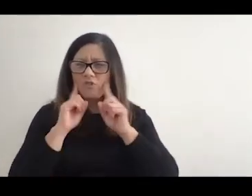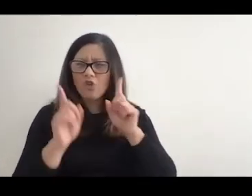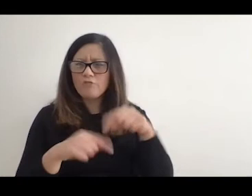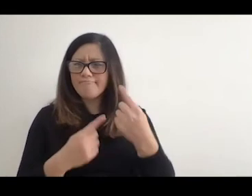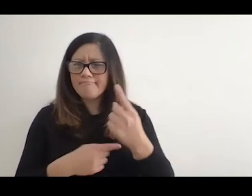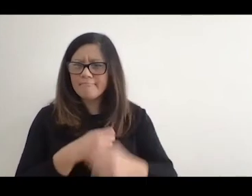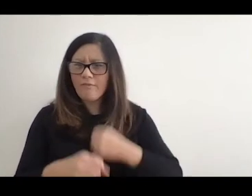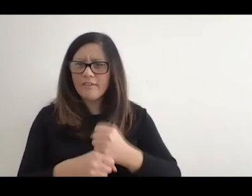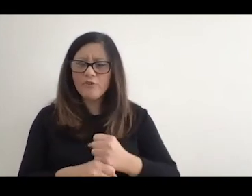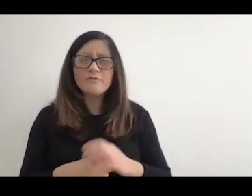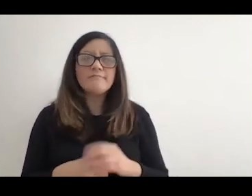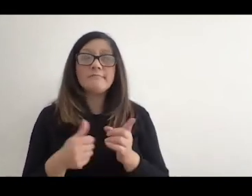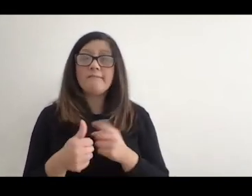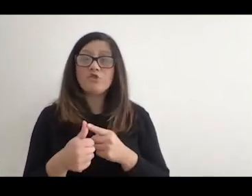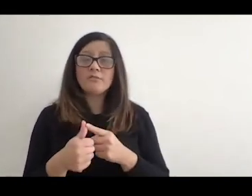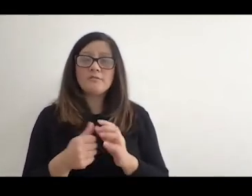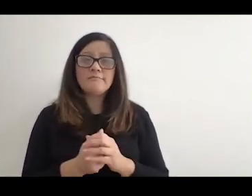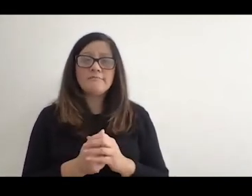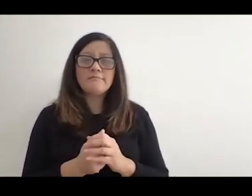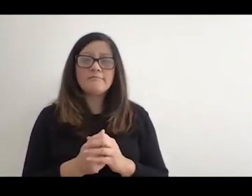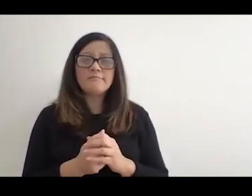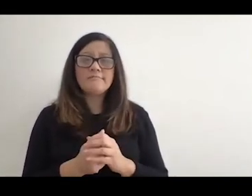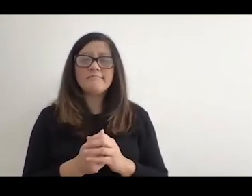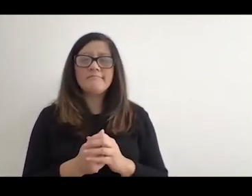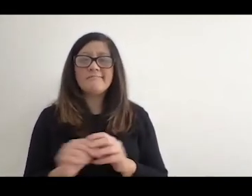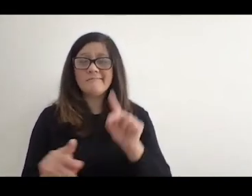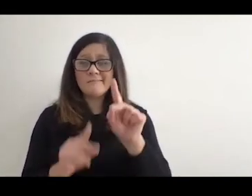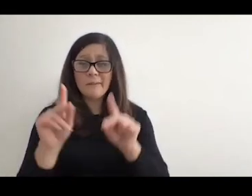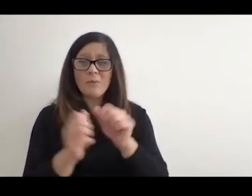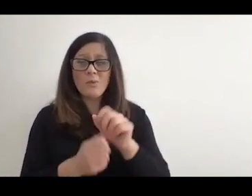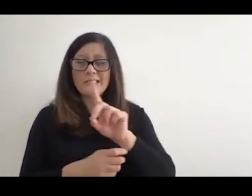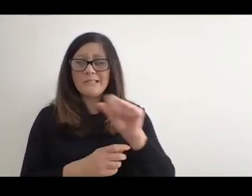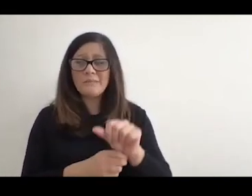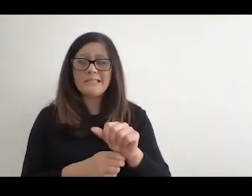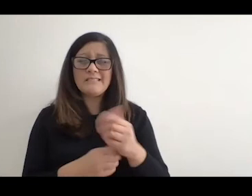The first one. People with disabilities don't care about fashion.